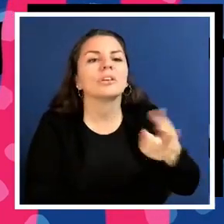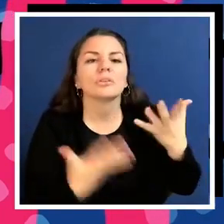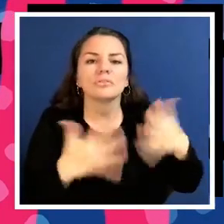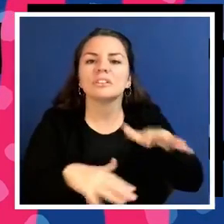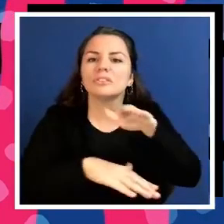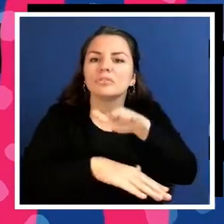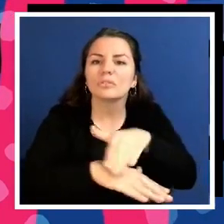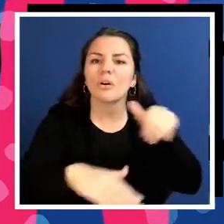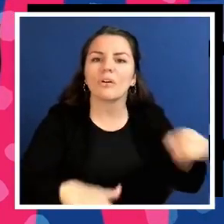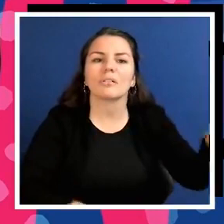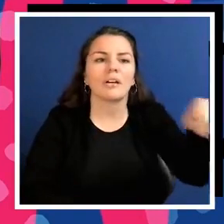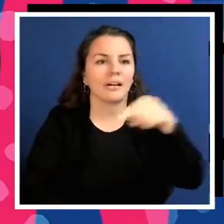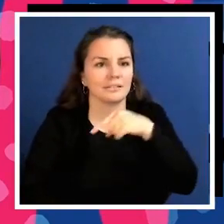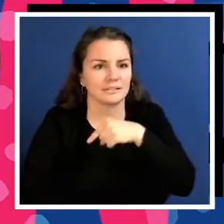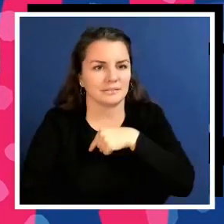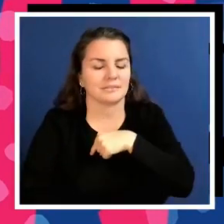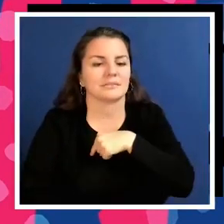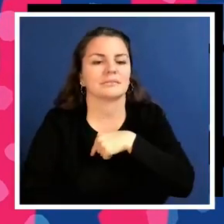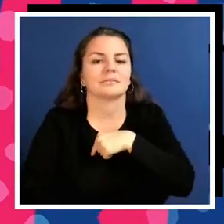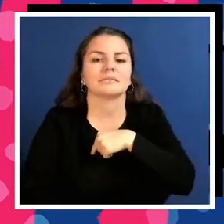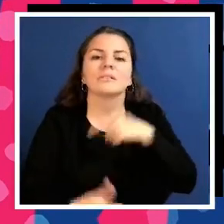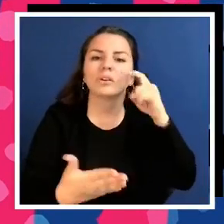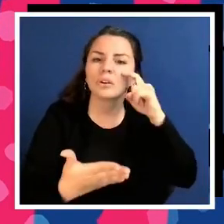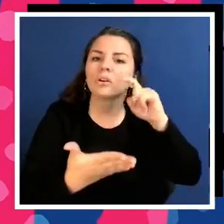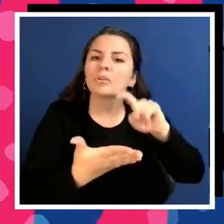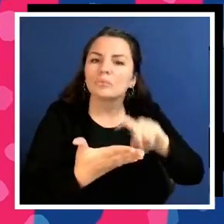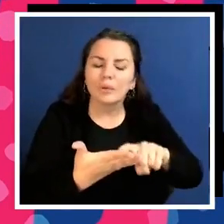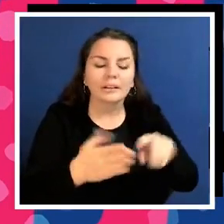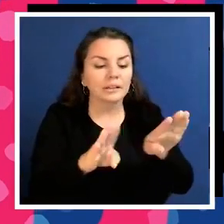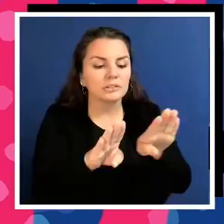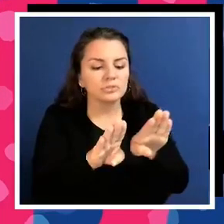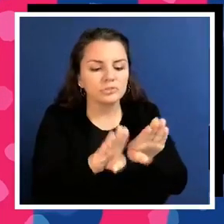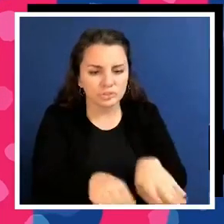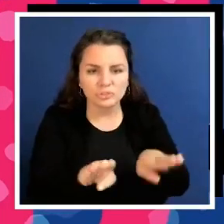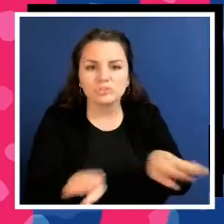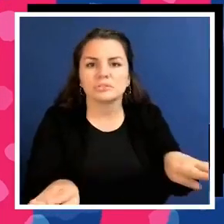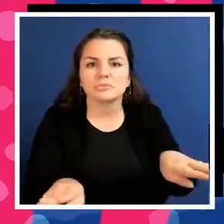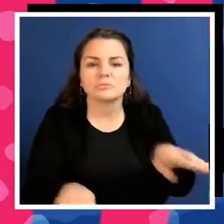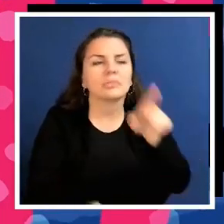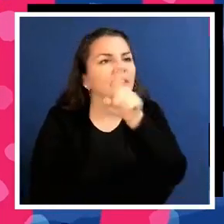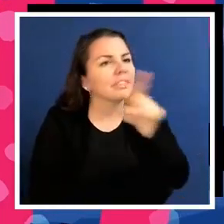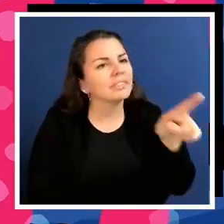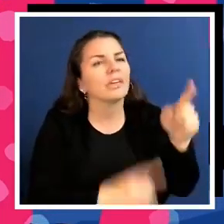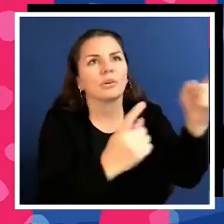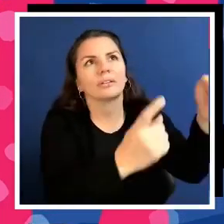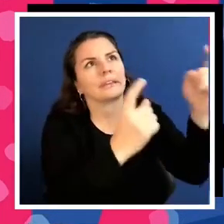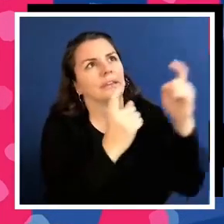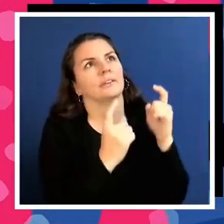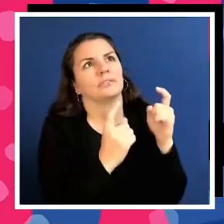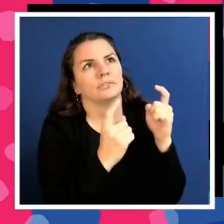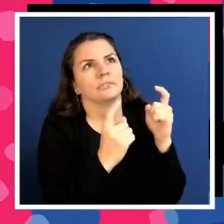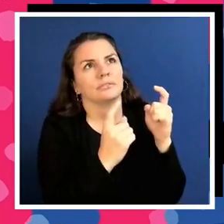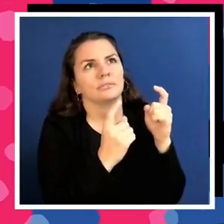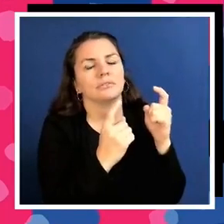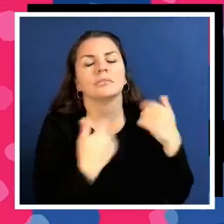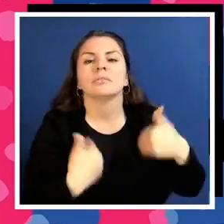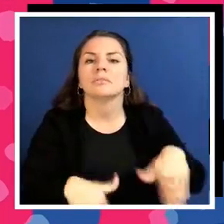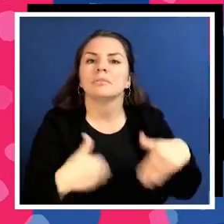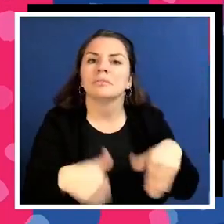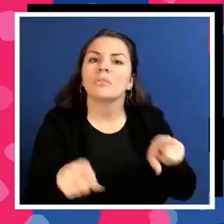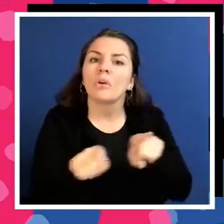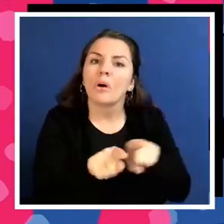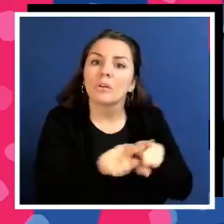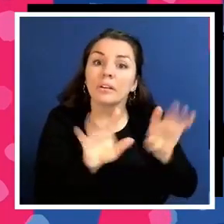US OFF.